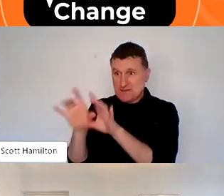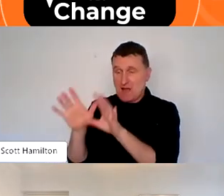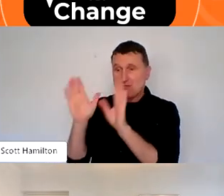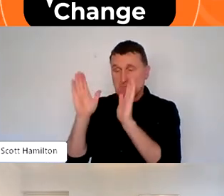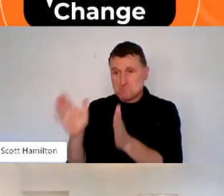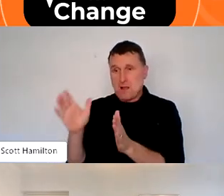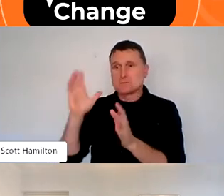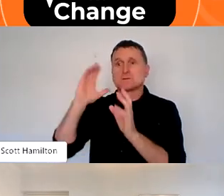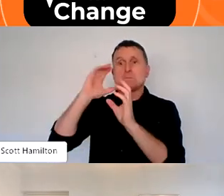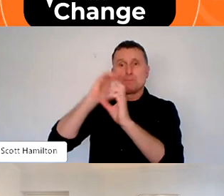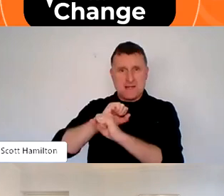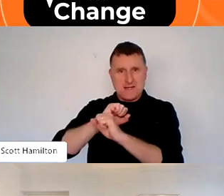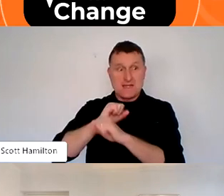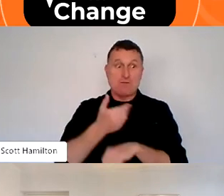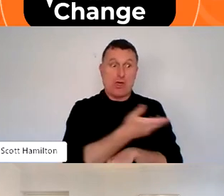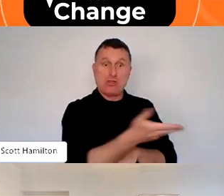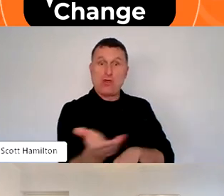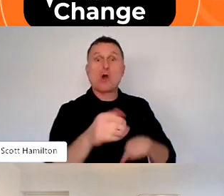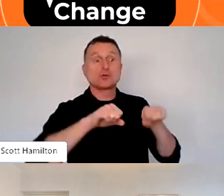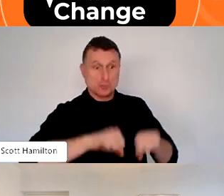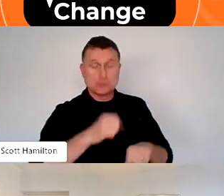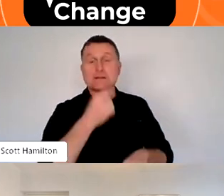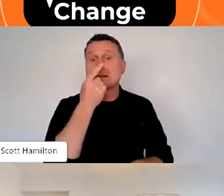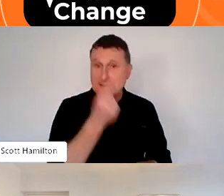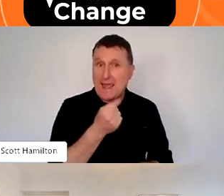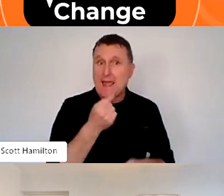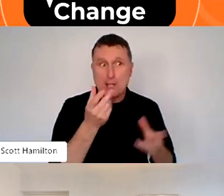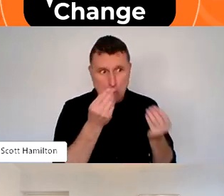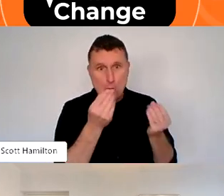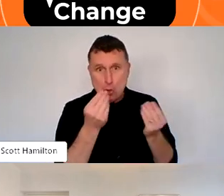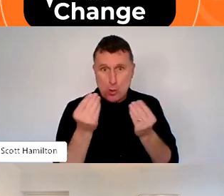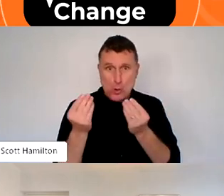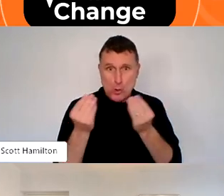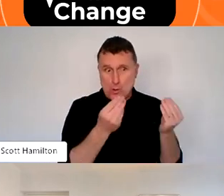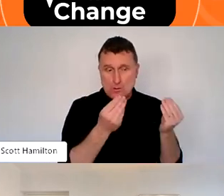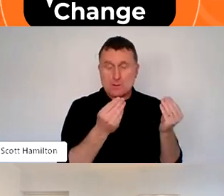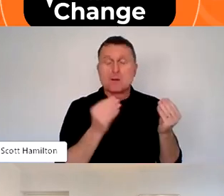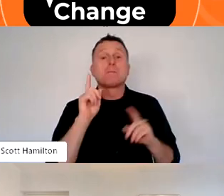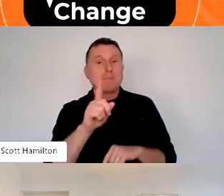every student can learn, providing teachers provide them with the